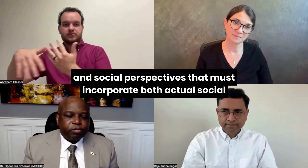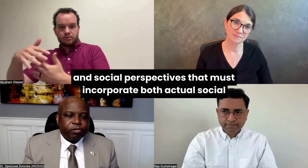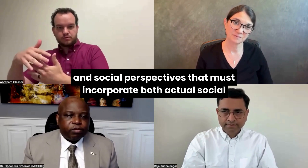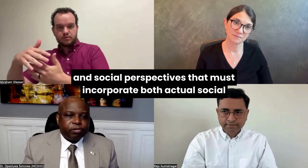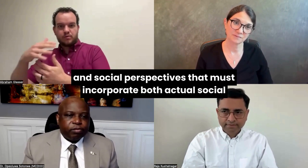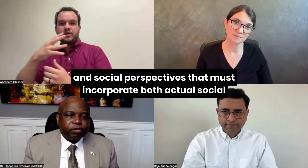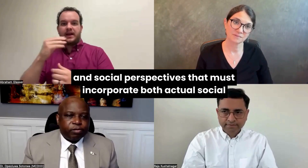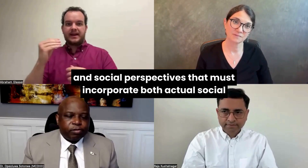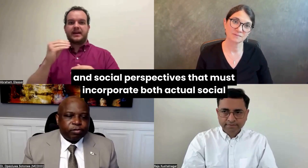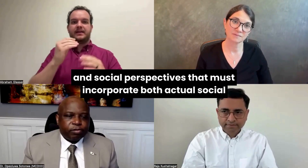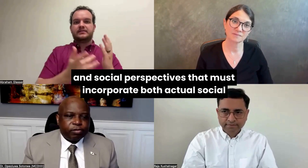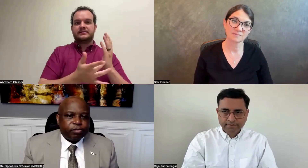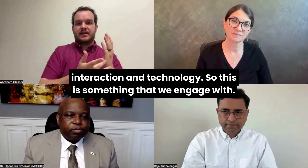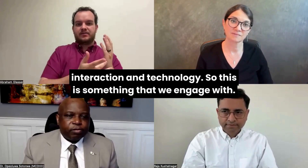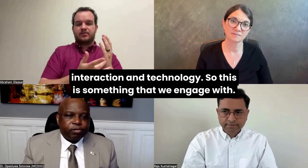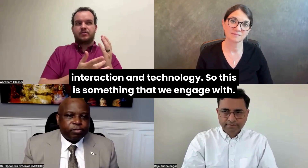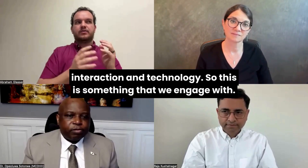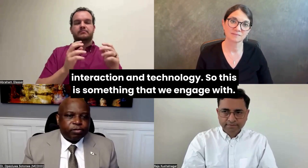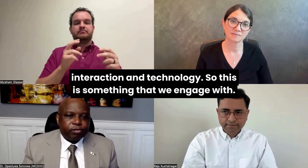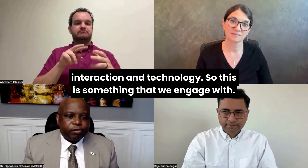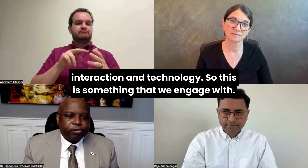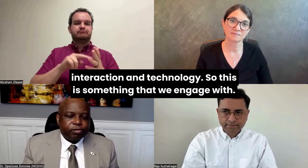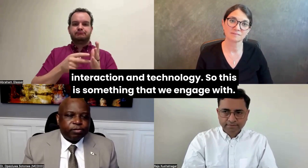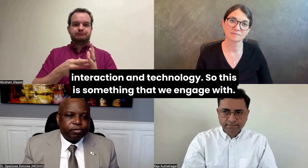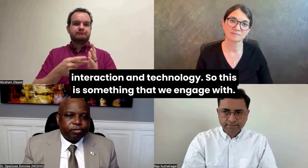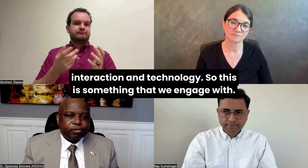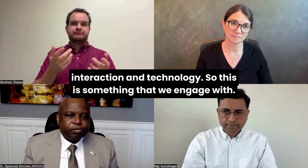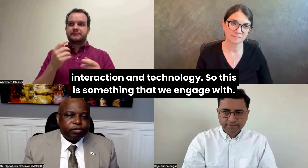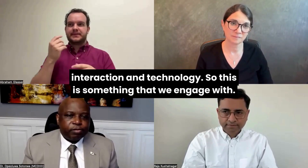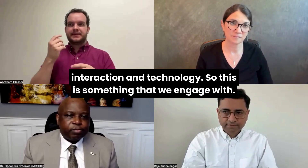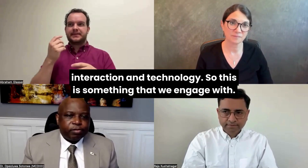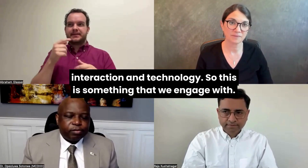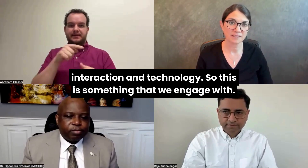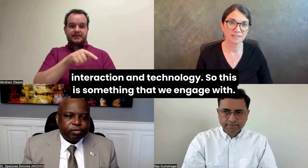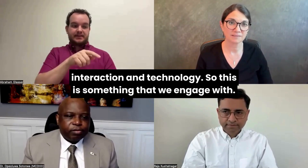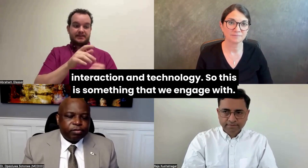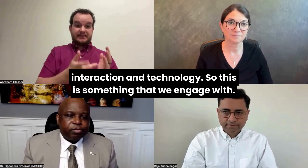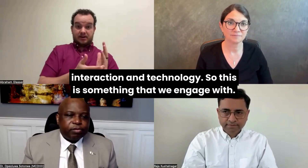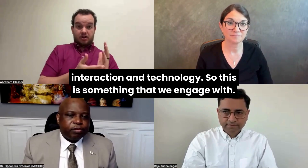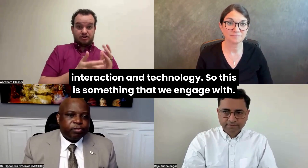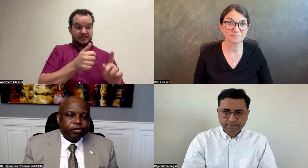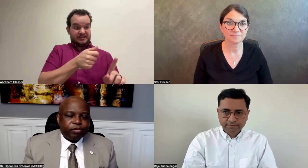interaction and technology. So this is something that we engage with. From a lens of technology,